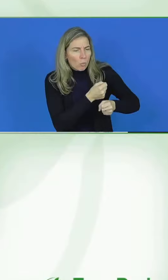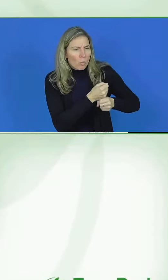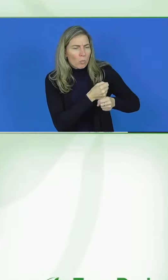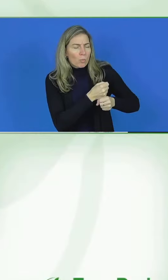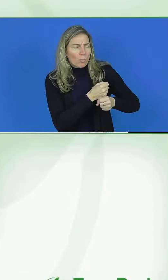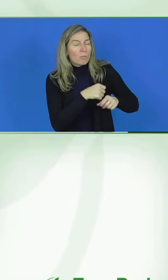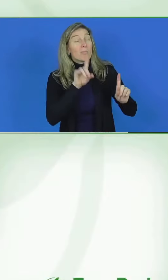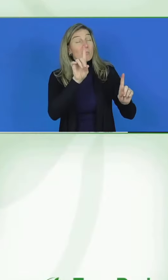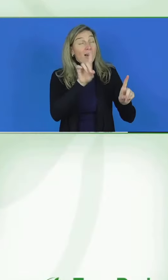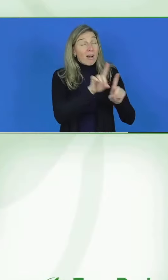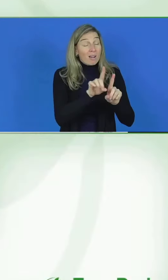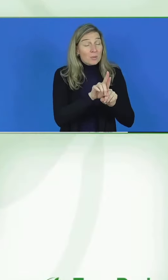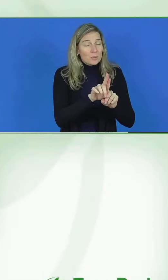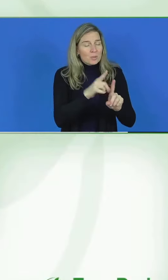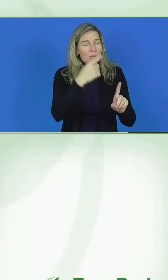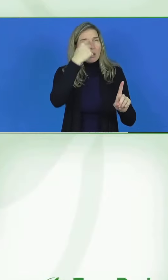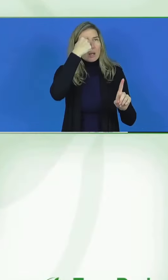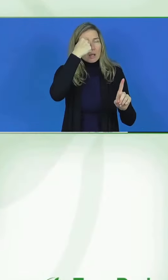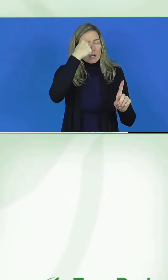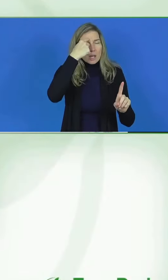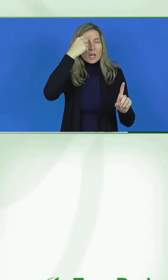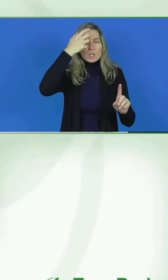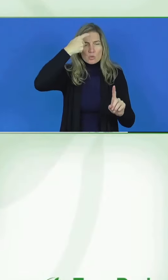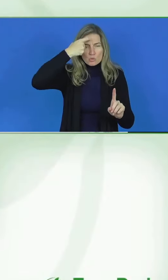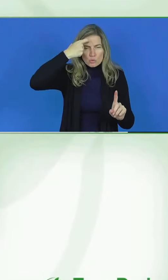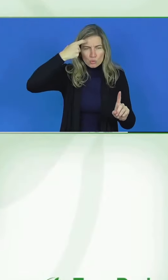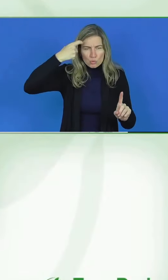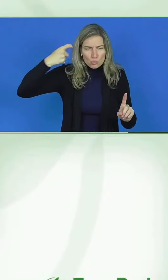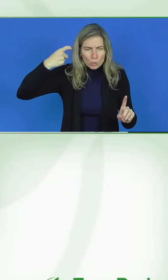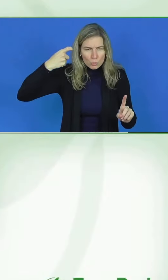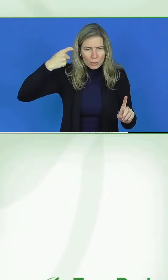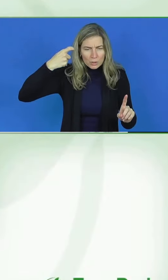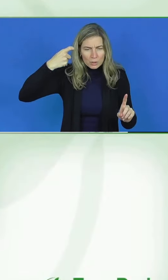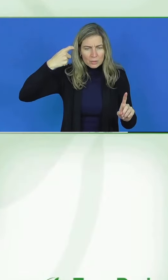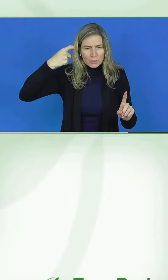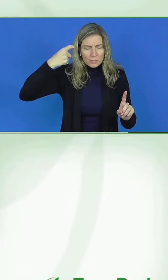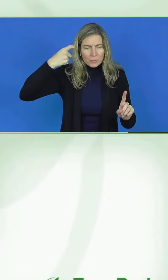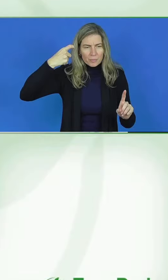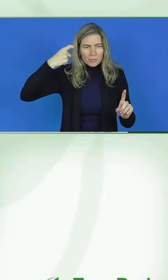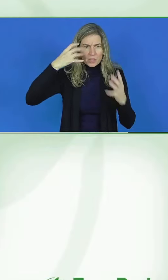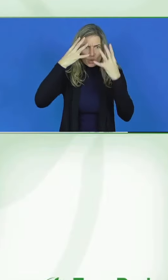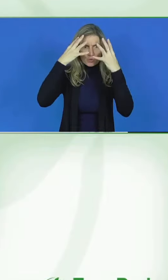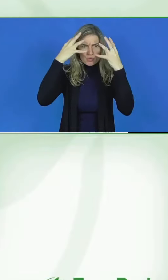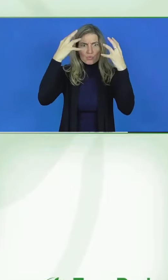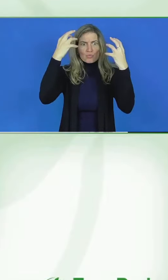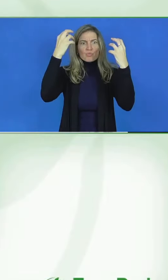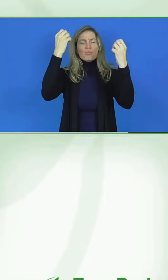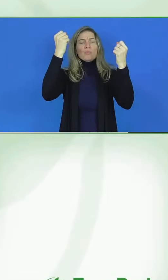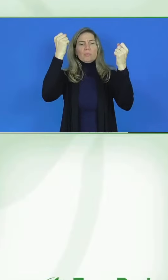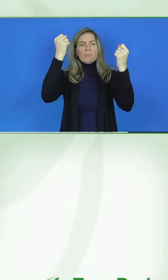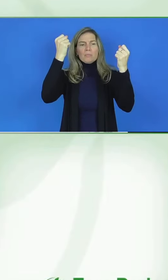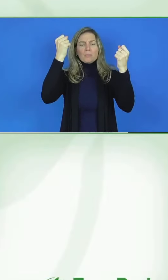That is I think the sudden realisation that the system is